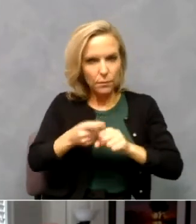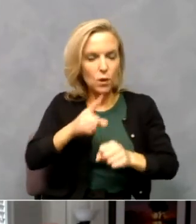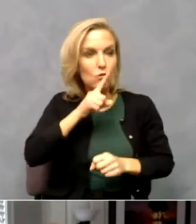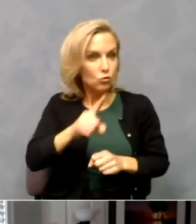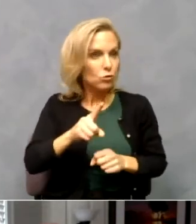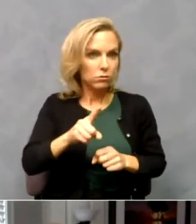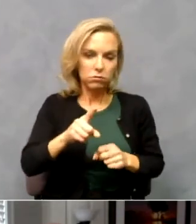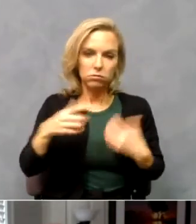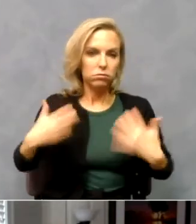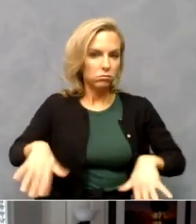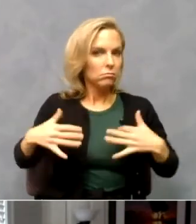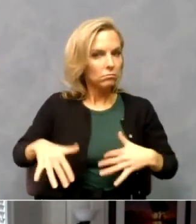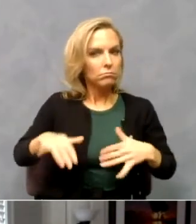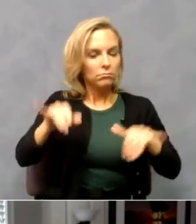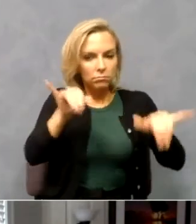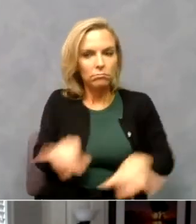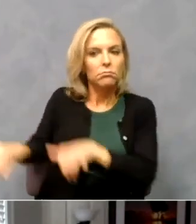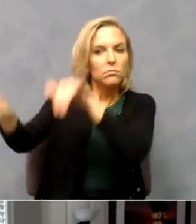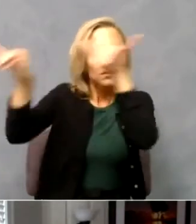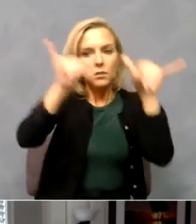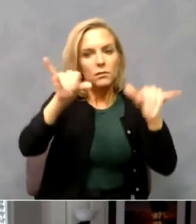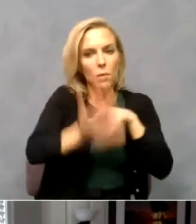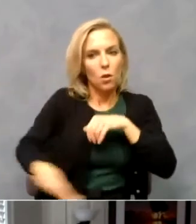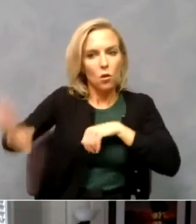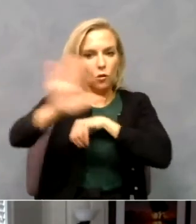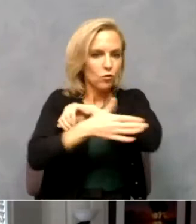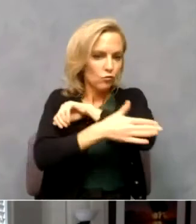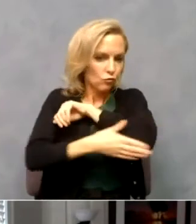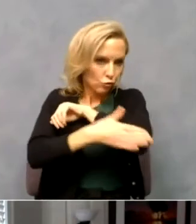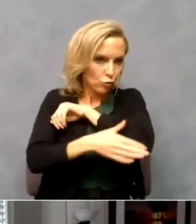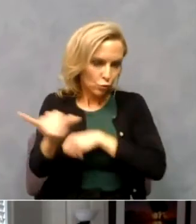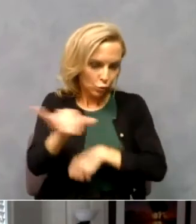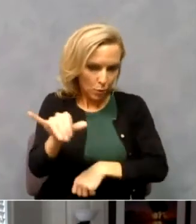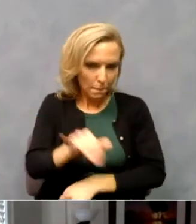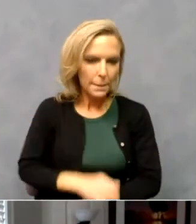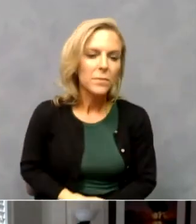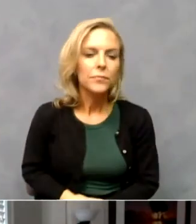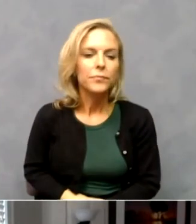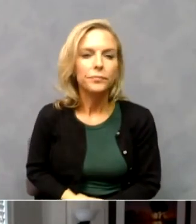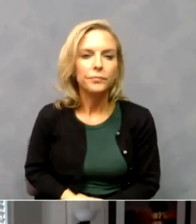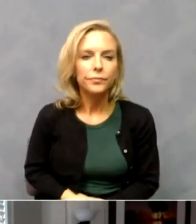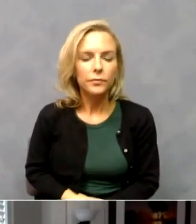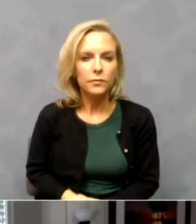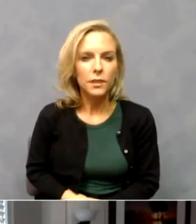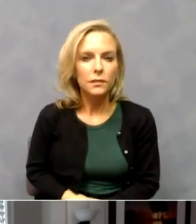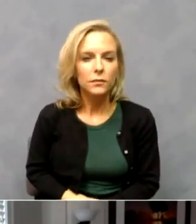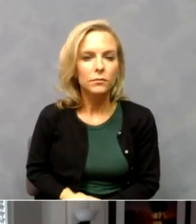country, if we could do the next slide, please. So on this slide, this is